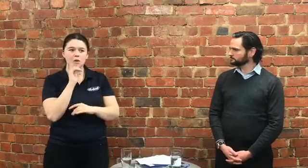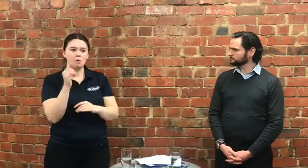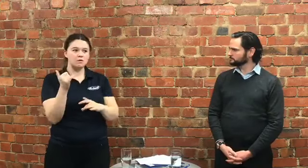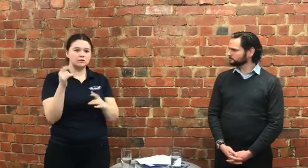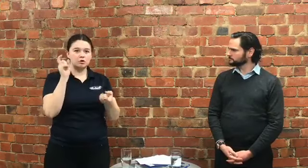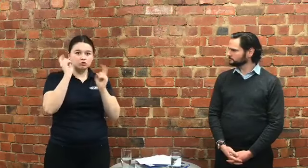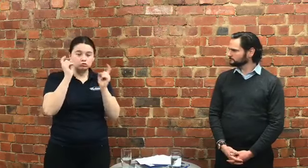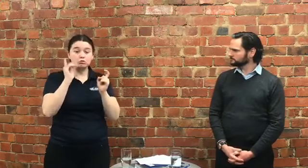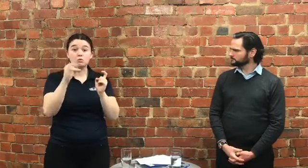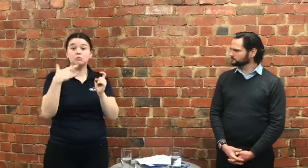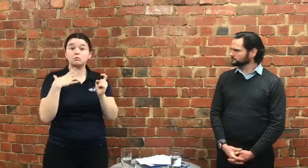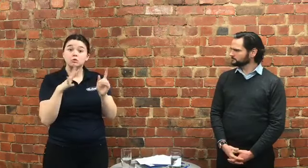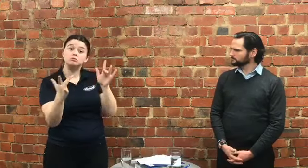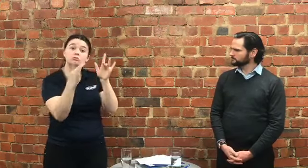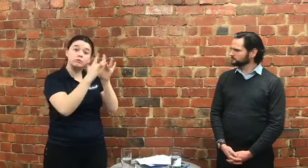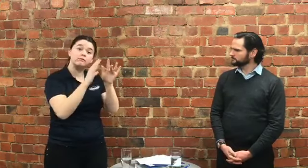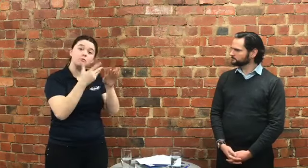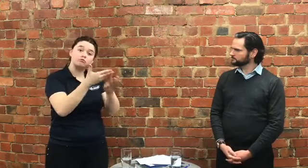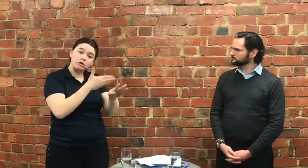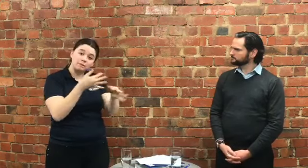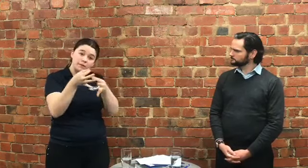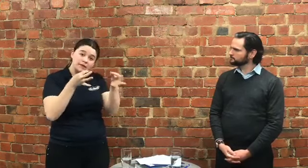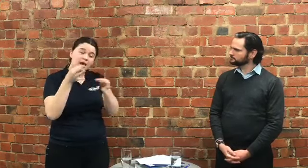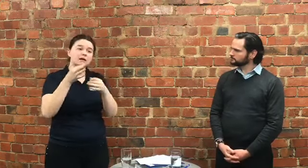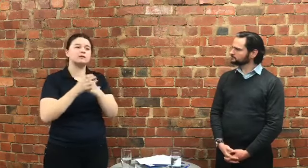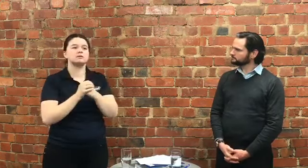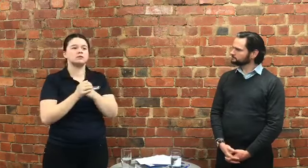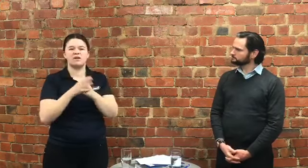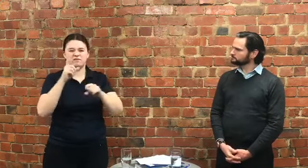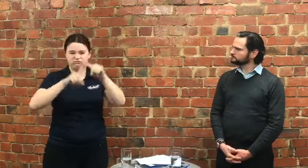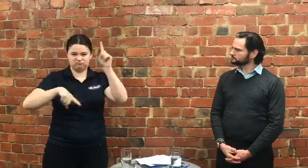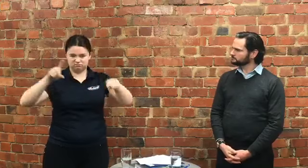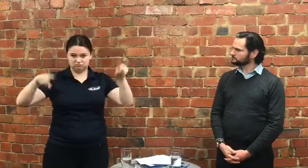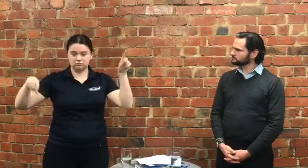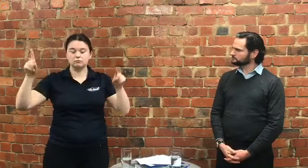Any questions or concerns that you might have, if you would like to get in contact with us